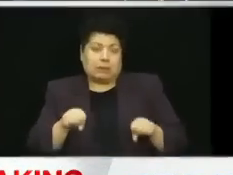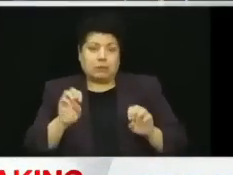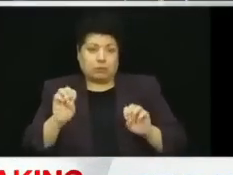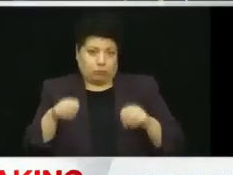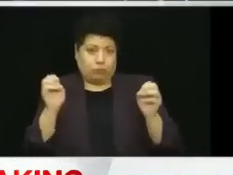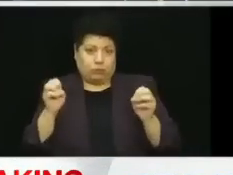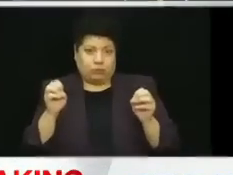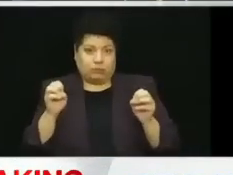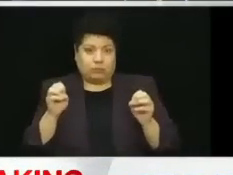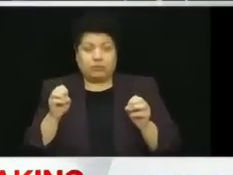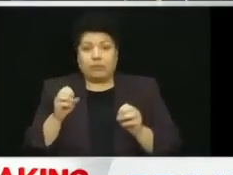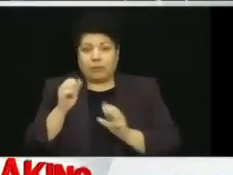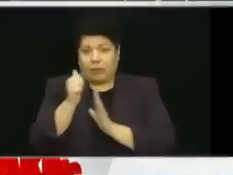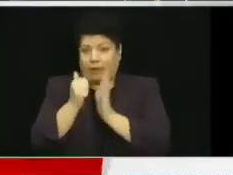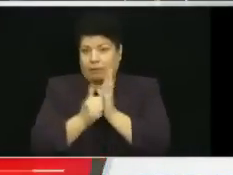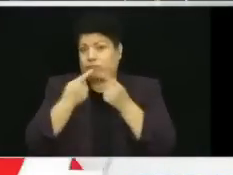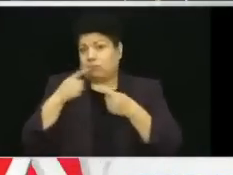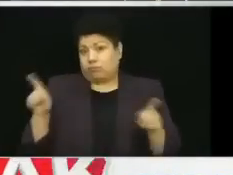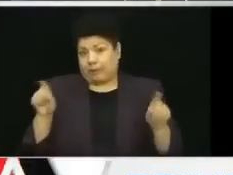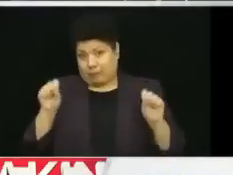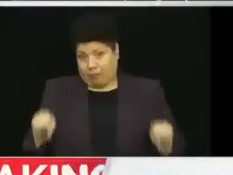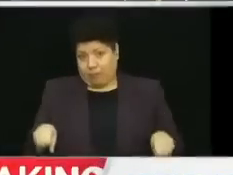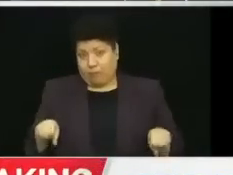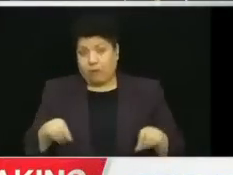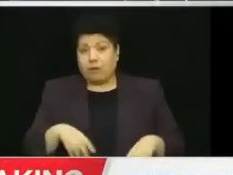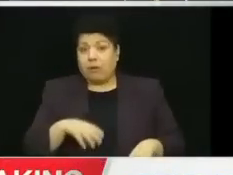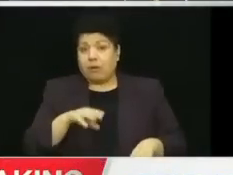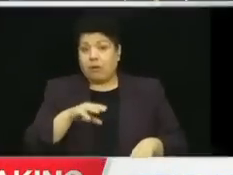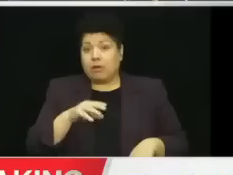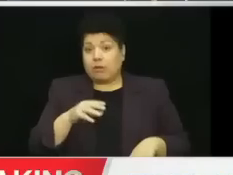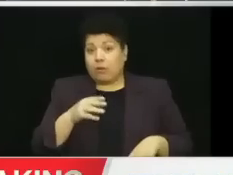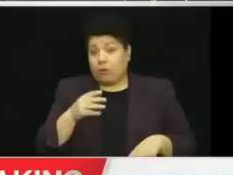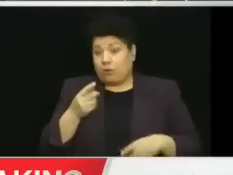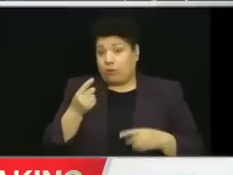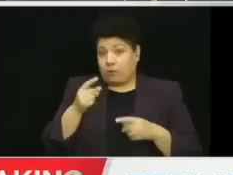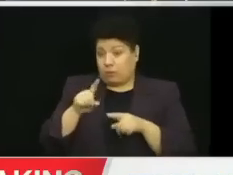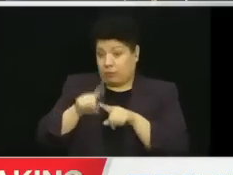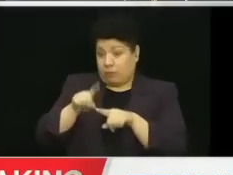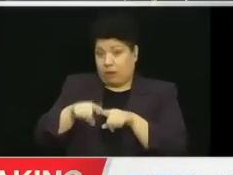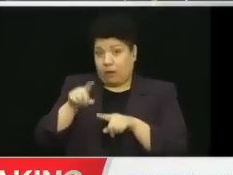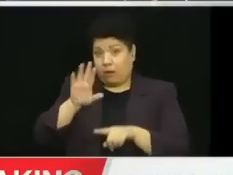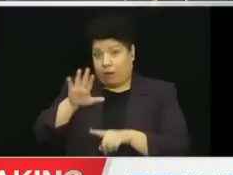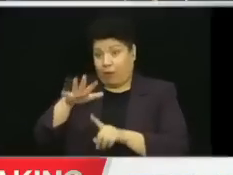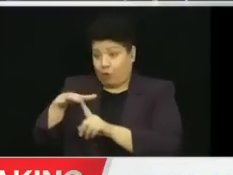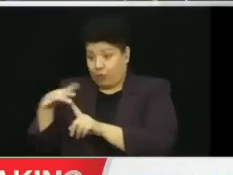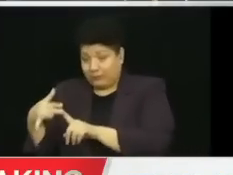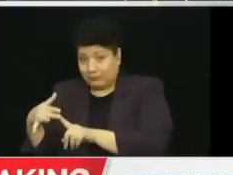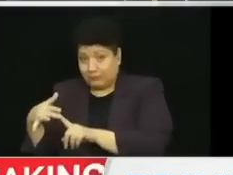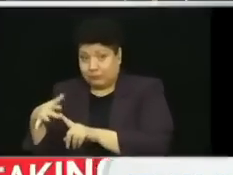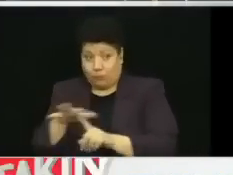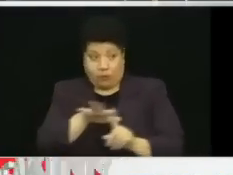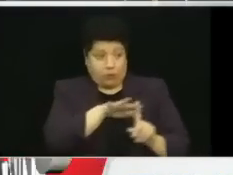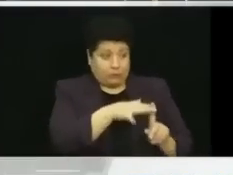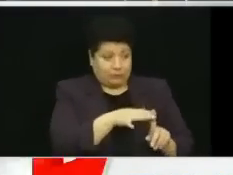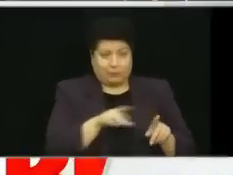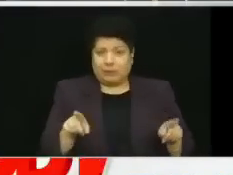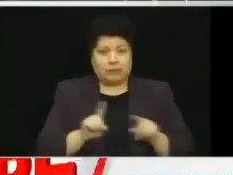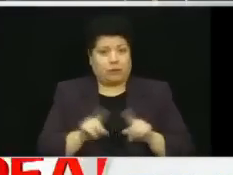MET. THERE'S CHECKS AND BALANCES AFTERWARDS.